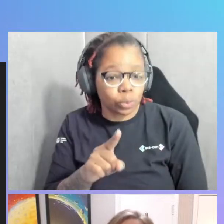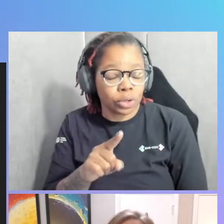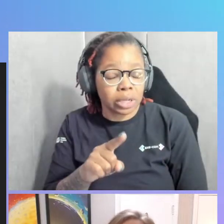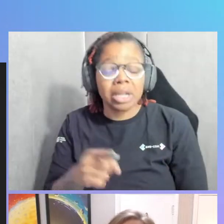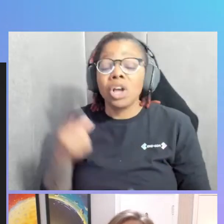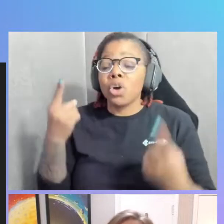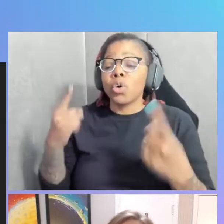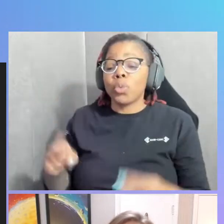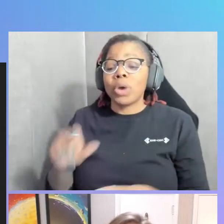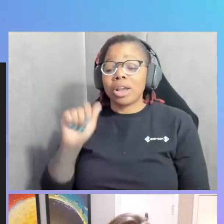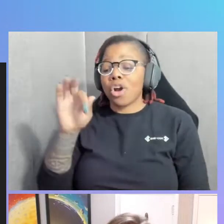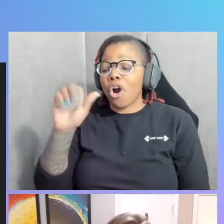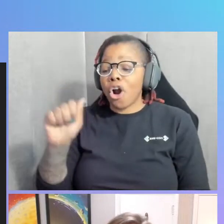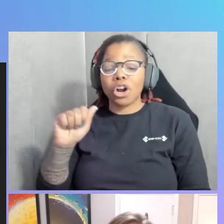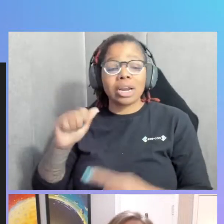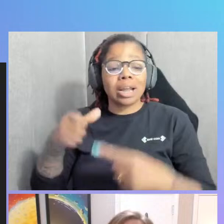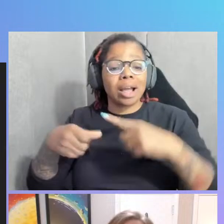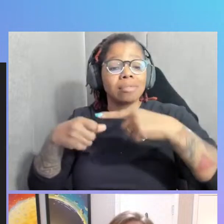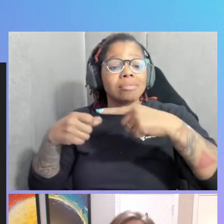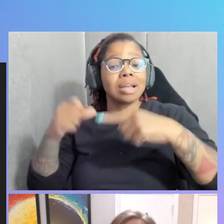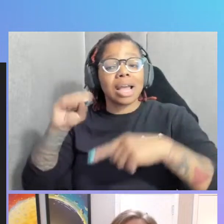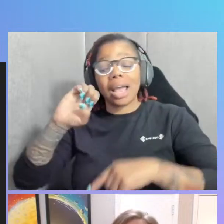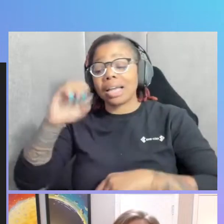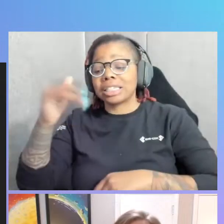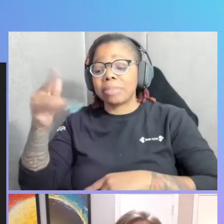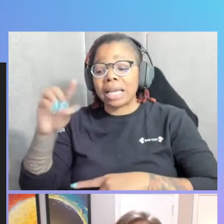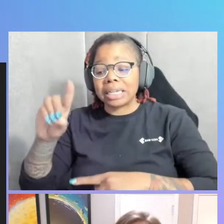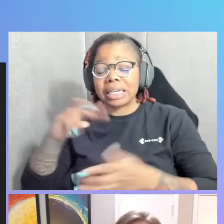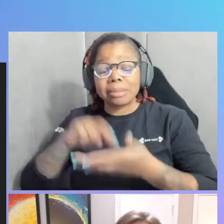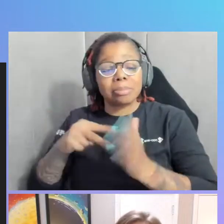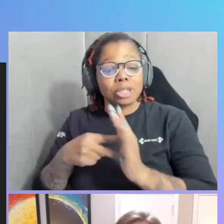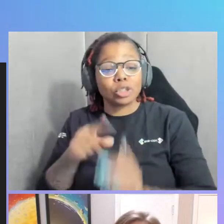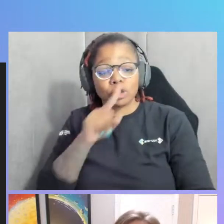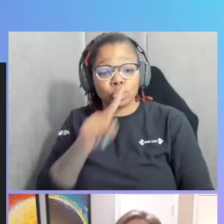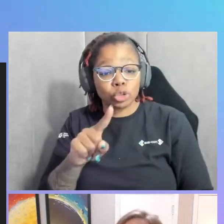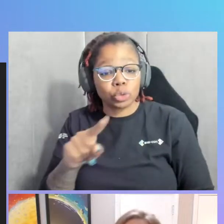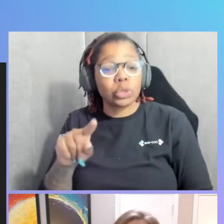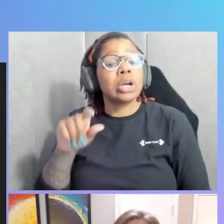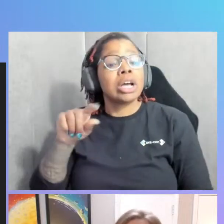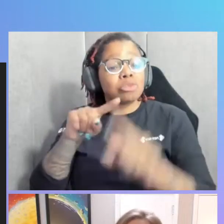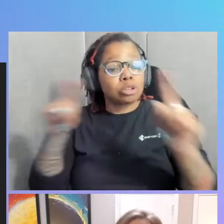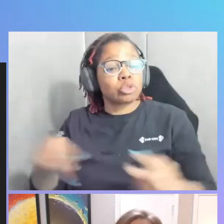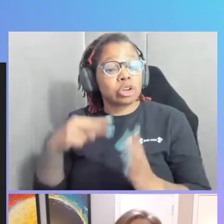expanded equals true, a screen reader will announce something